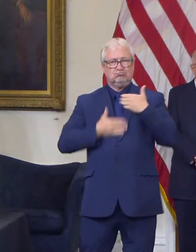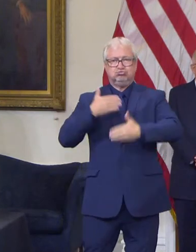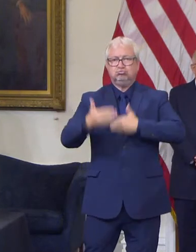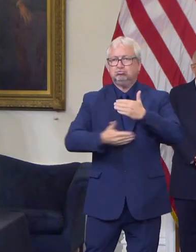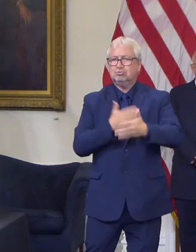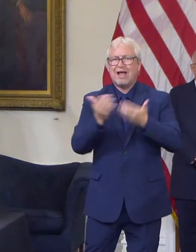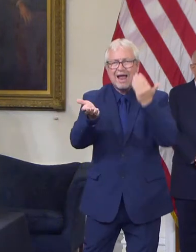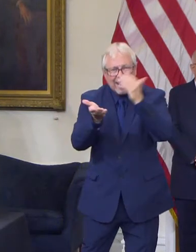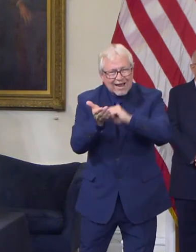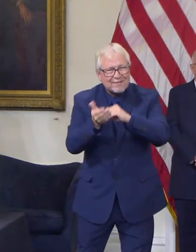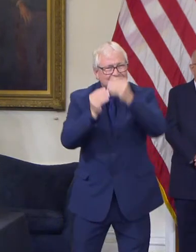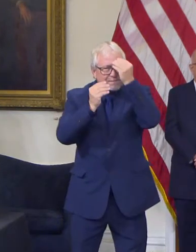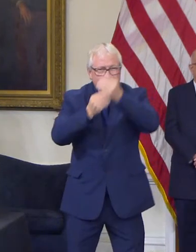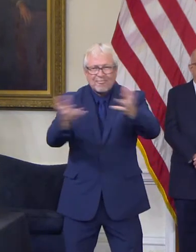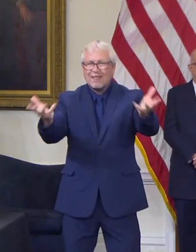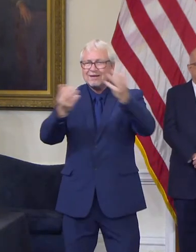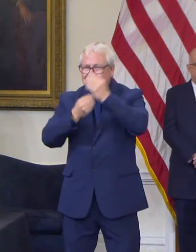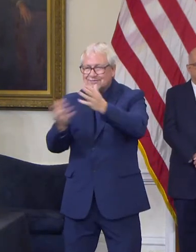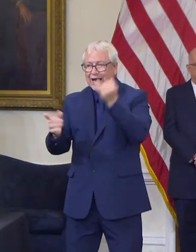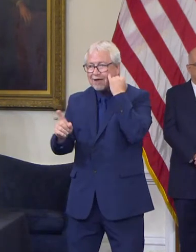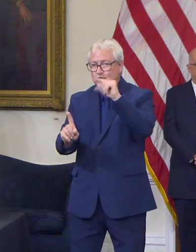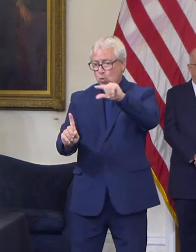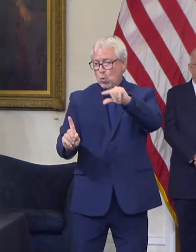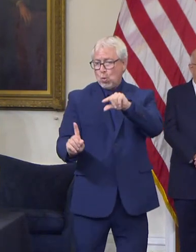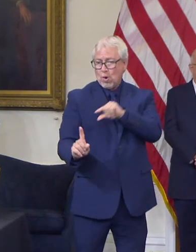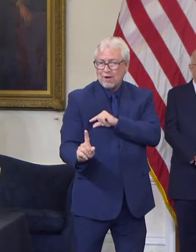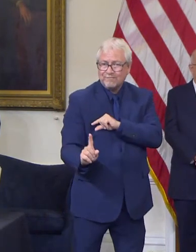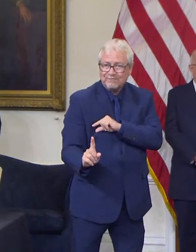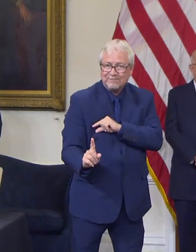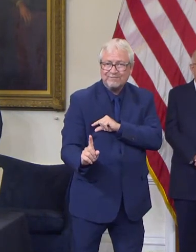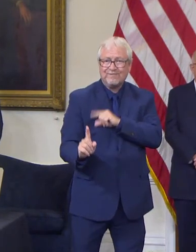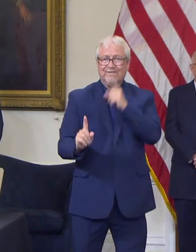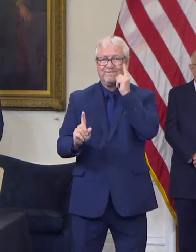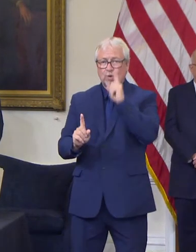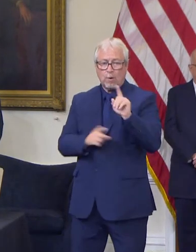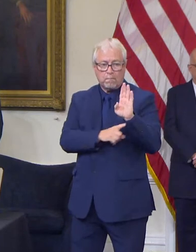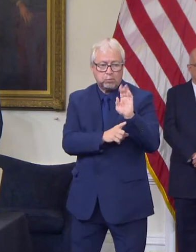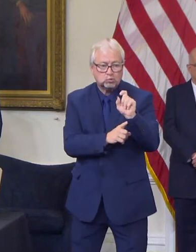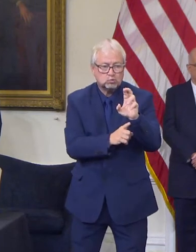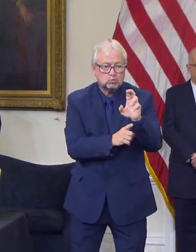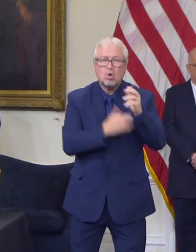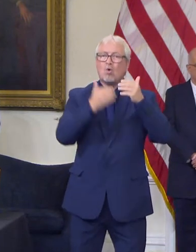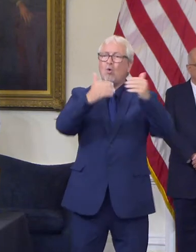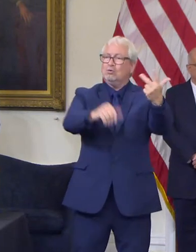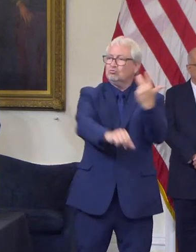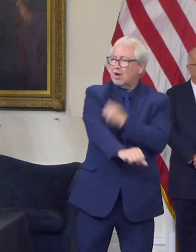Finally, if you are now eligible for a booster shot, please get one. If you are unvaccinated, please get vaccinated.